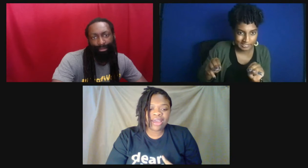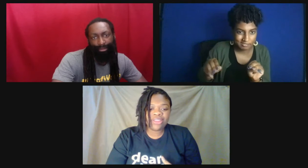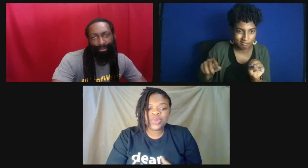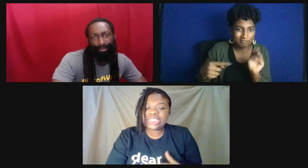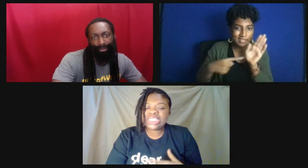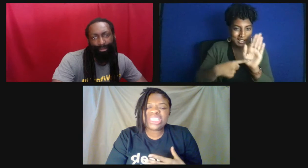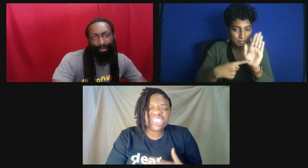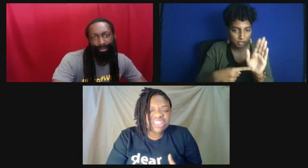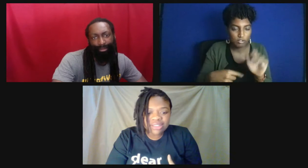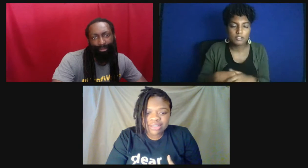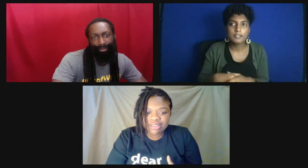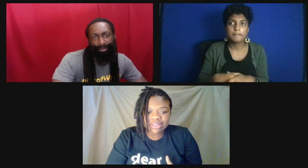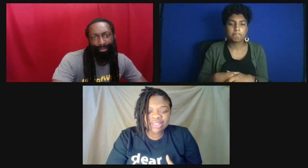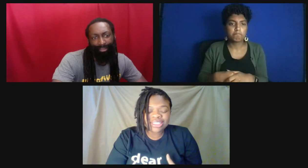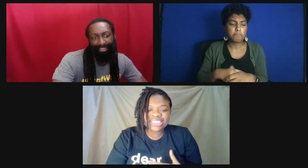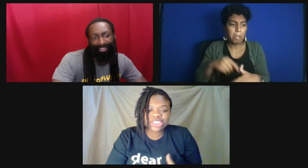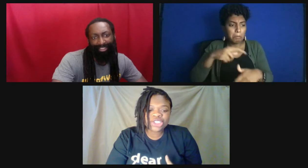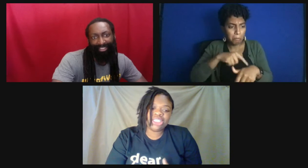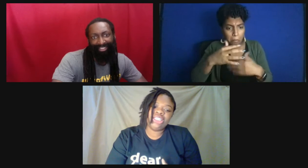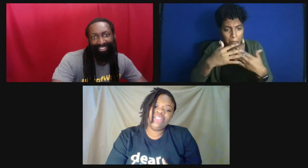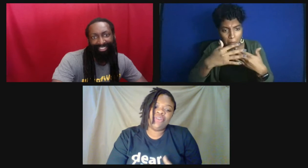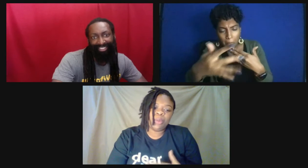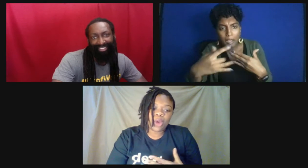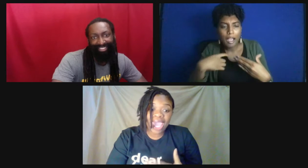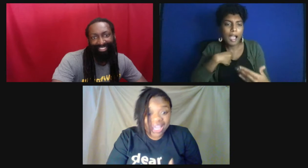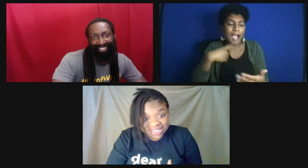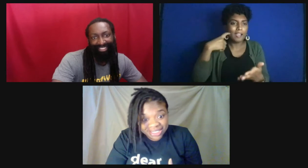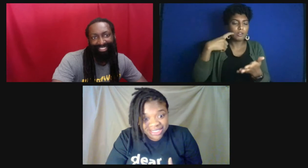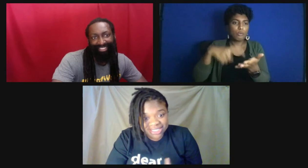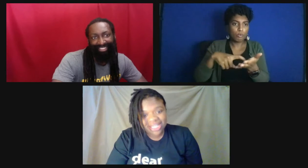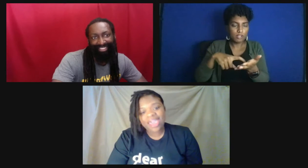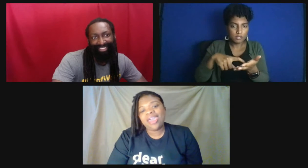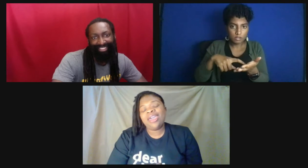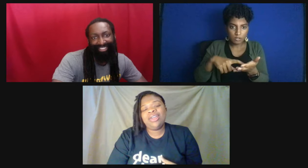that there was still such a need for more access